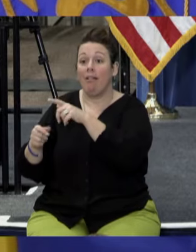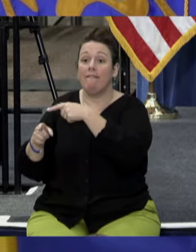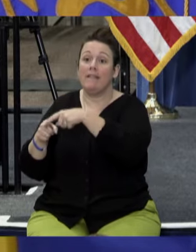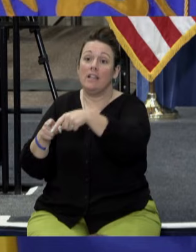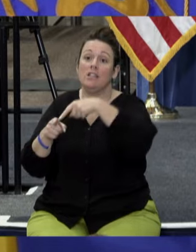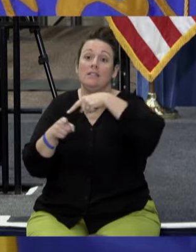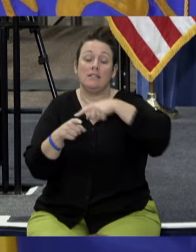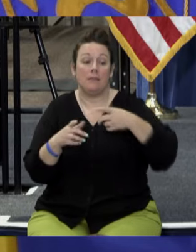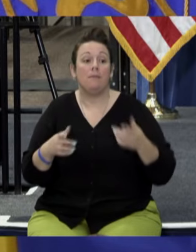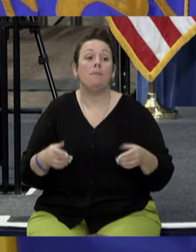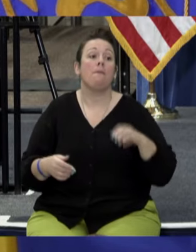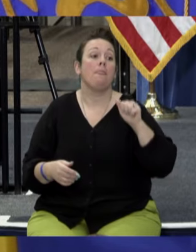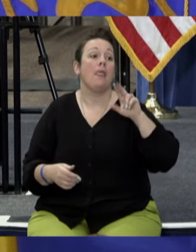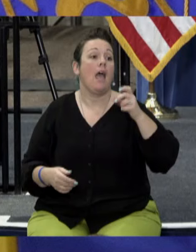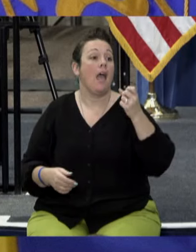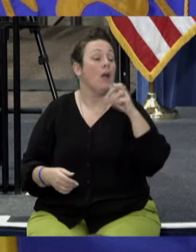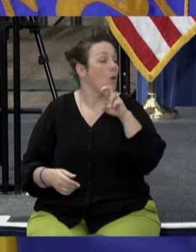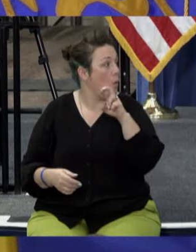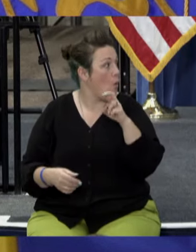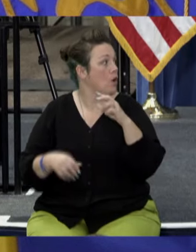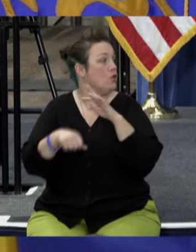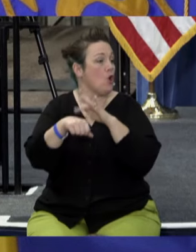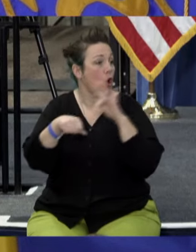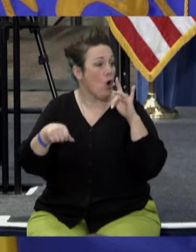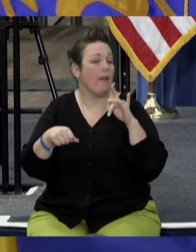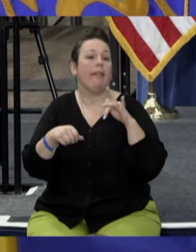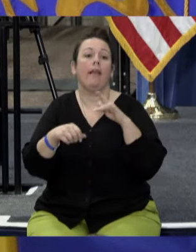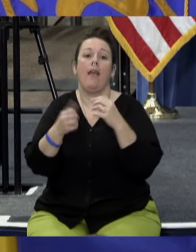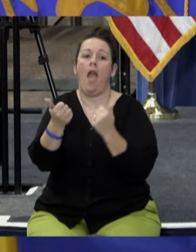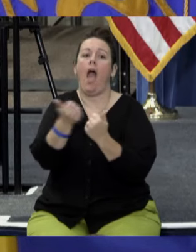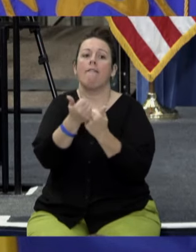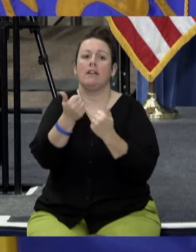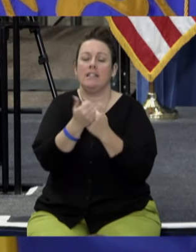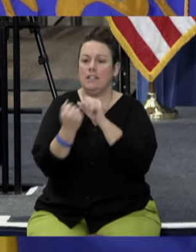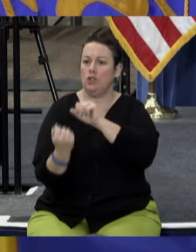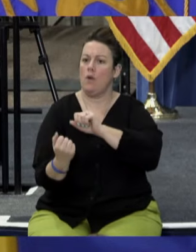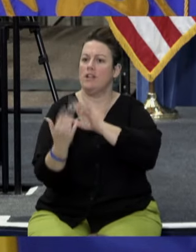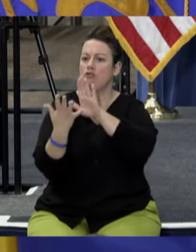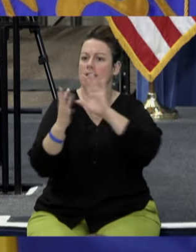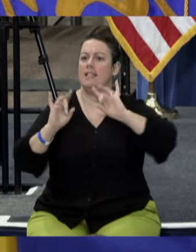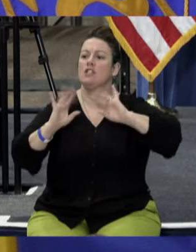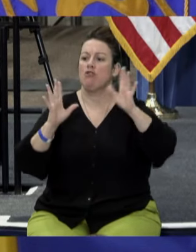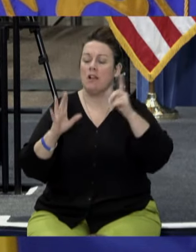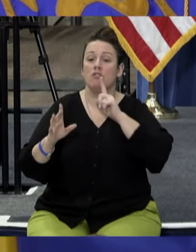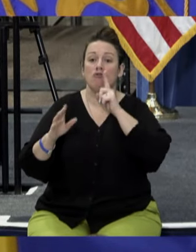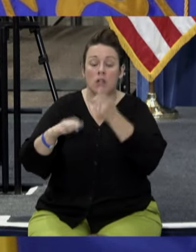ANCOR's early advocacy to address this growing crisis coalesced into a full-scale effort in